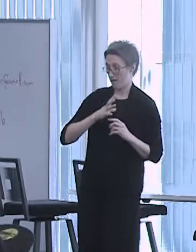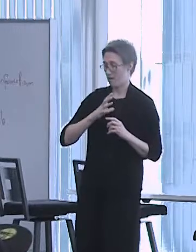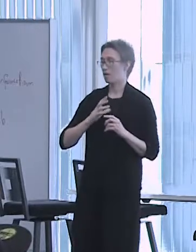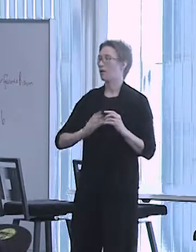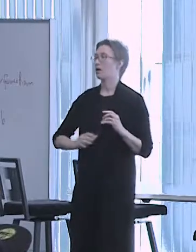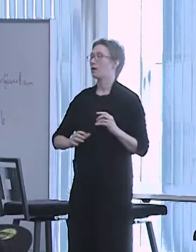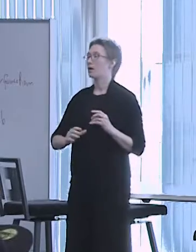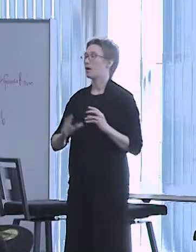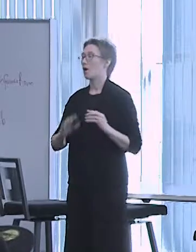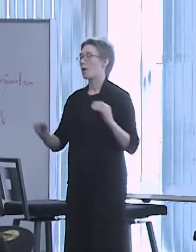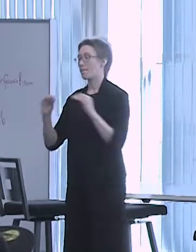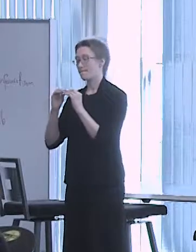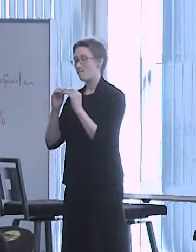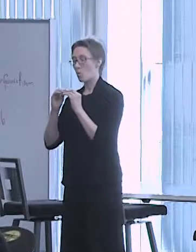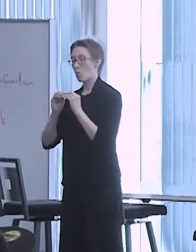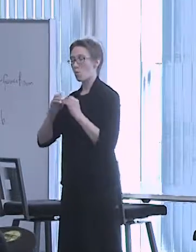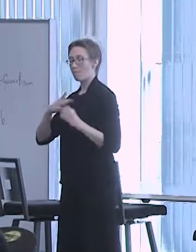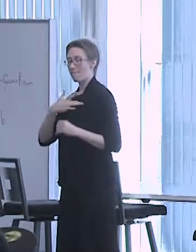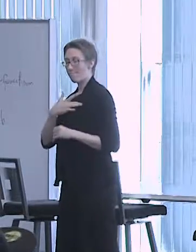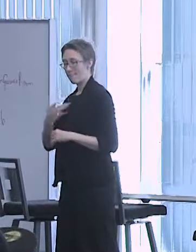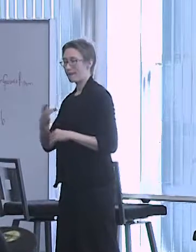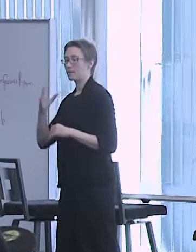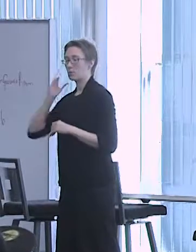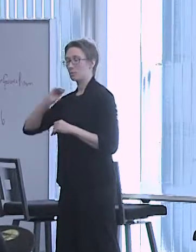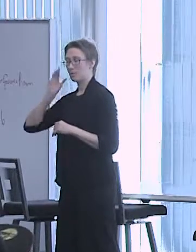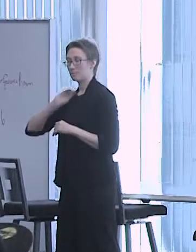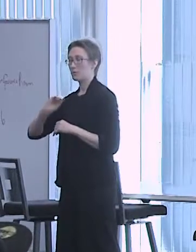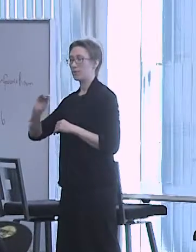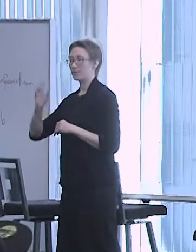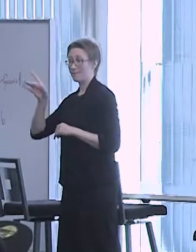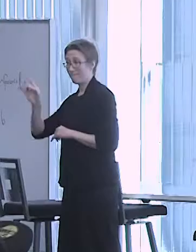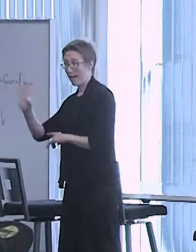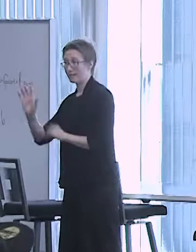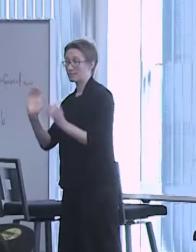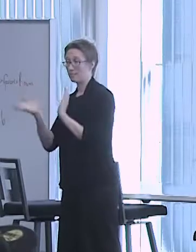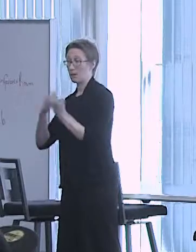don't experience discrimination or hostility, but those problems are magnified